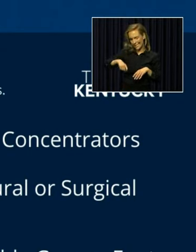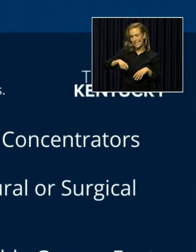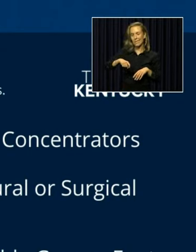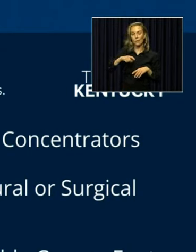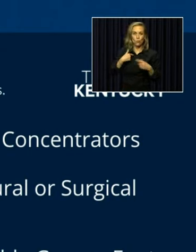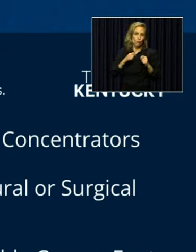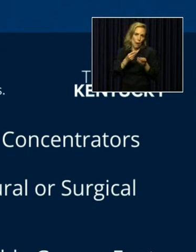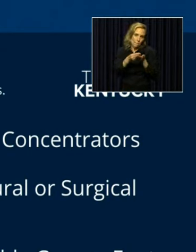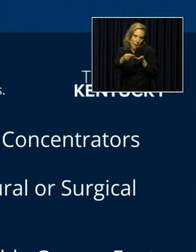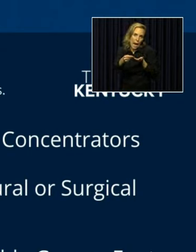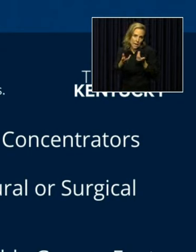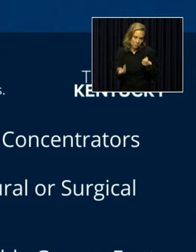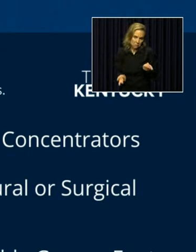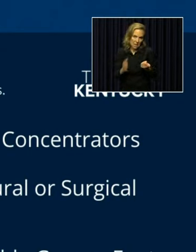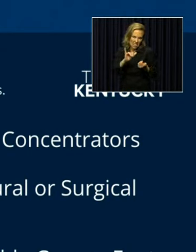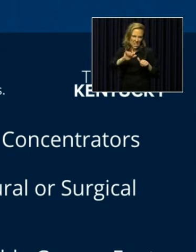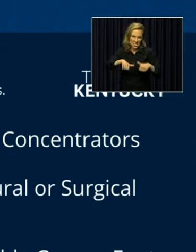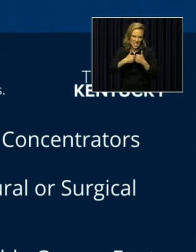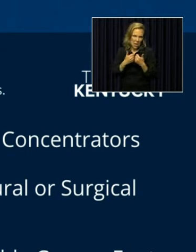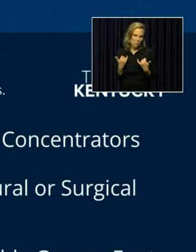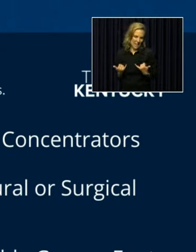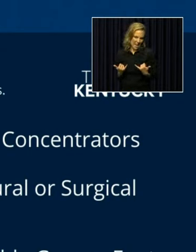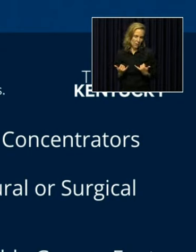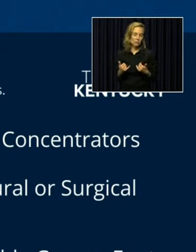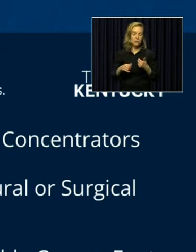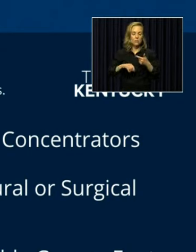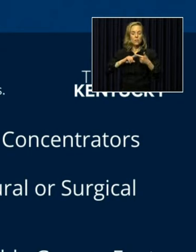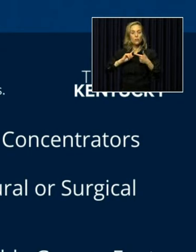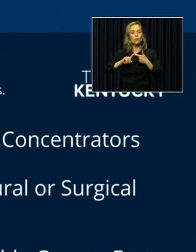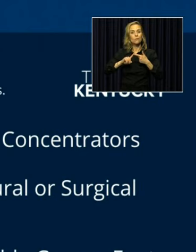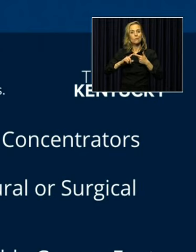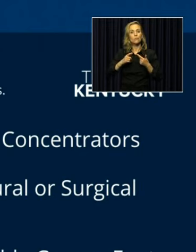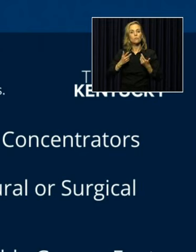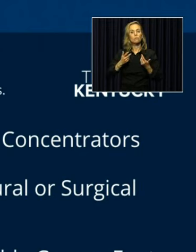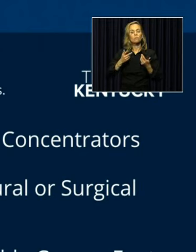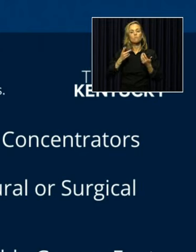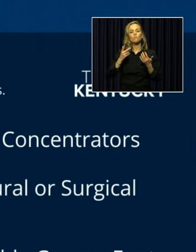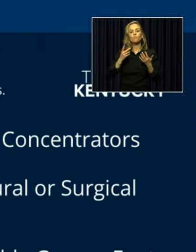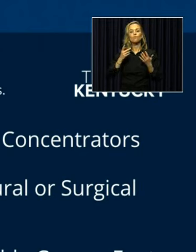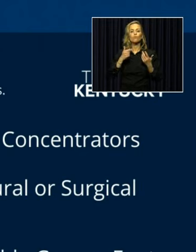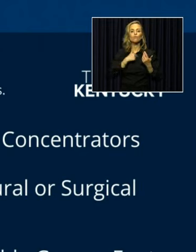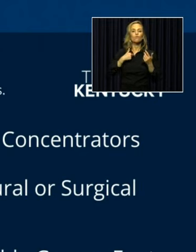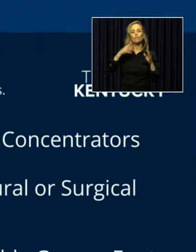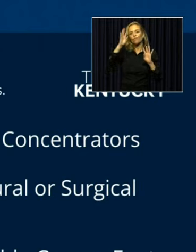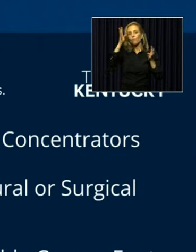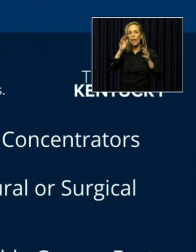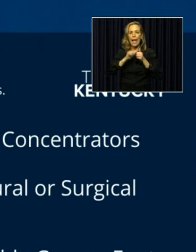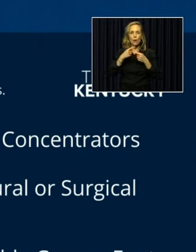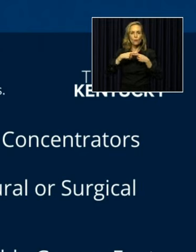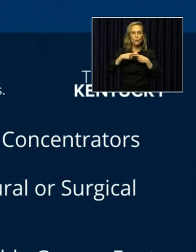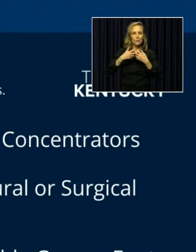WEBSITE TO DONATE, AND YOU CAN ALSO TAKE IT TO ANY OF OUR